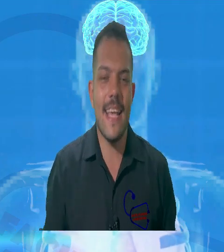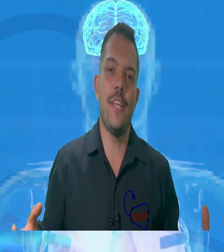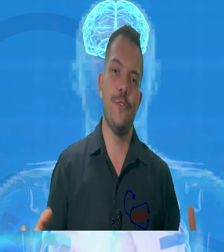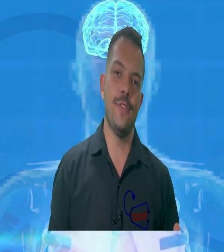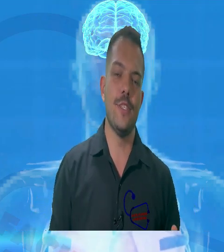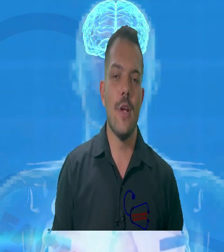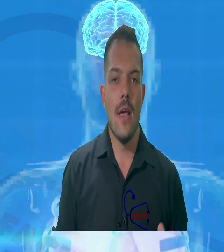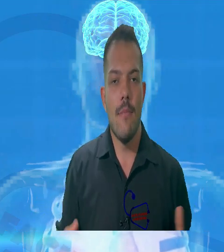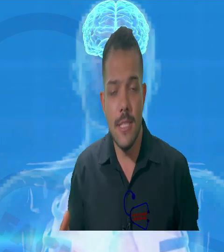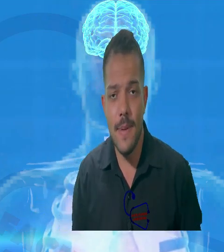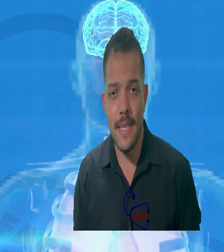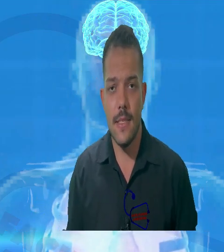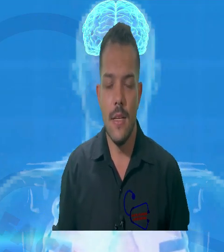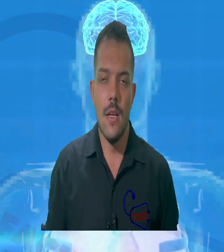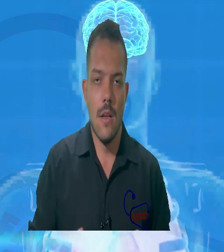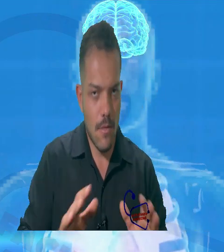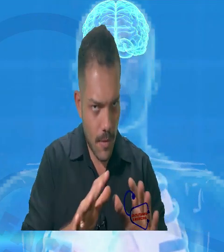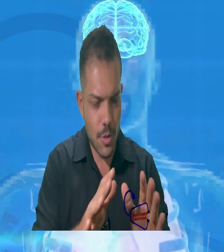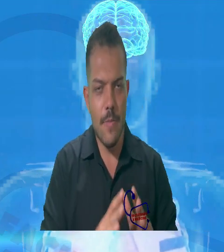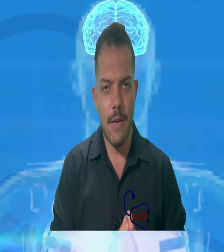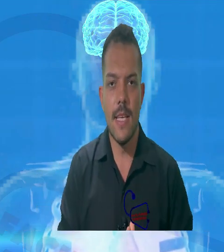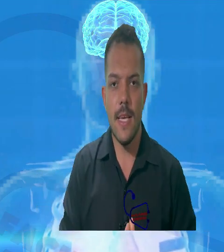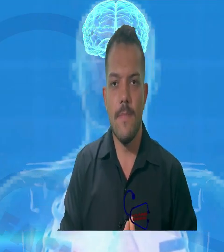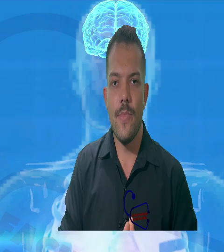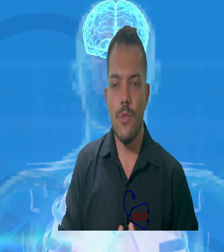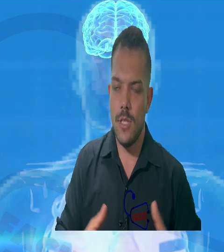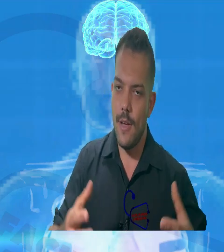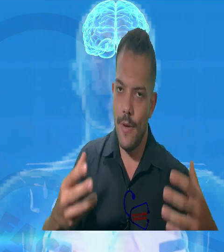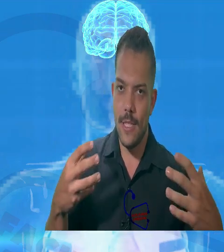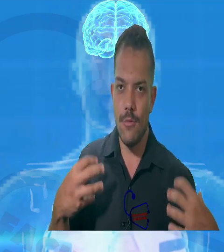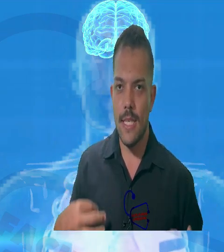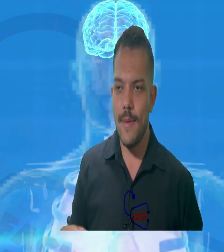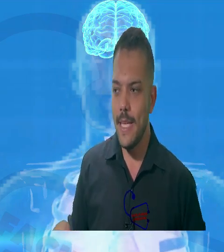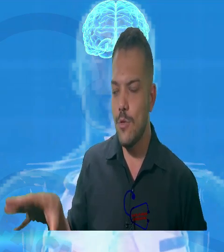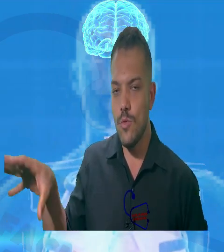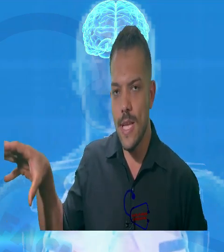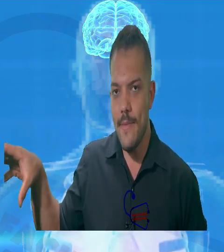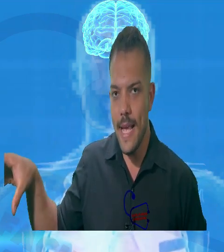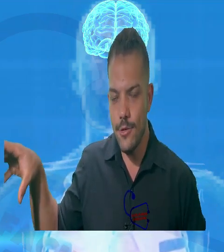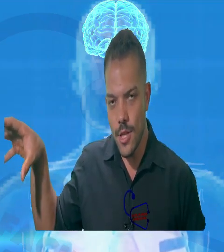's difficult, but think about it, let's go with me here you are undergoing treatment with the medicines which I will